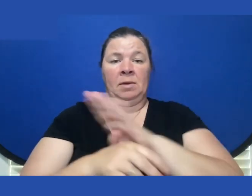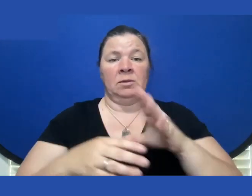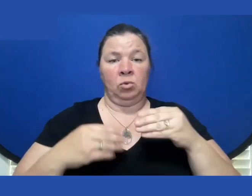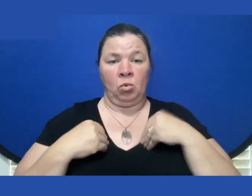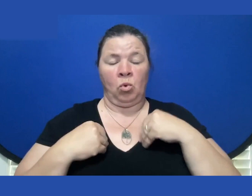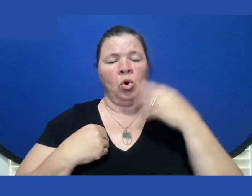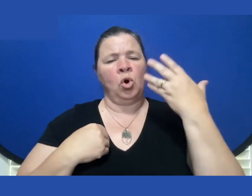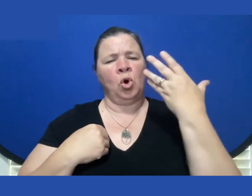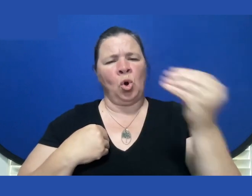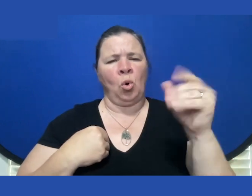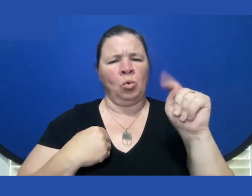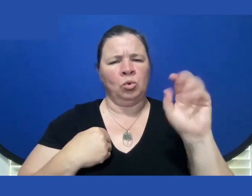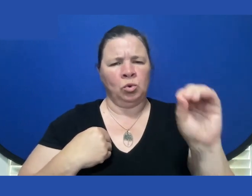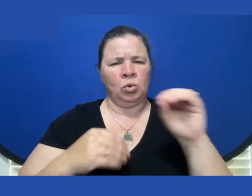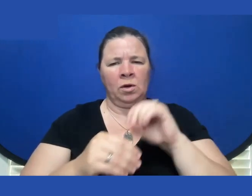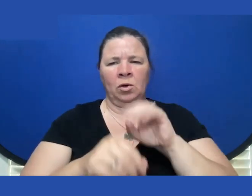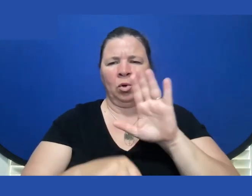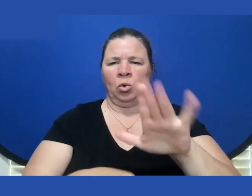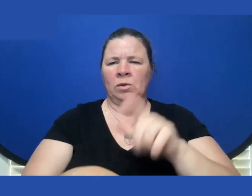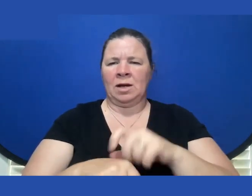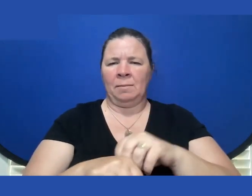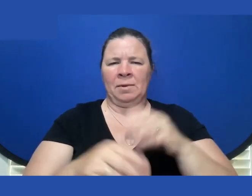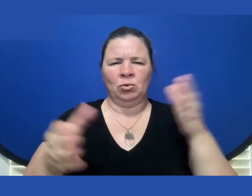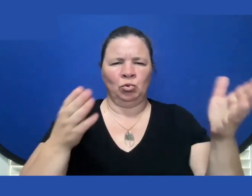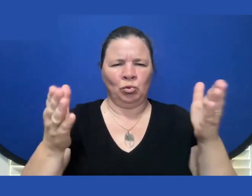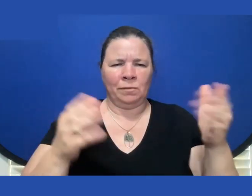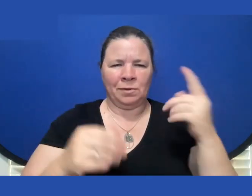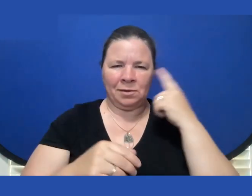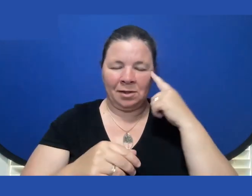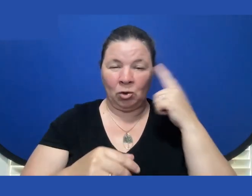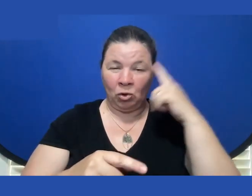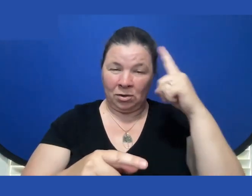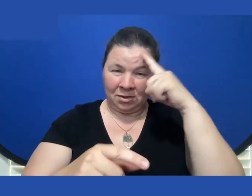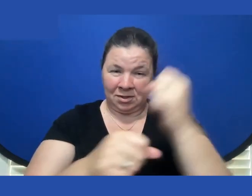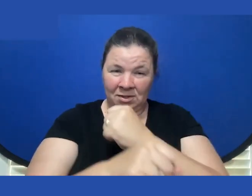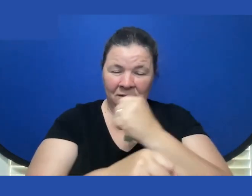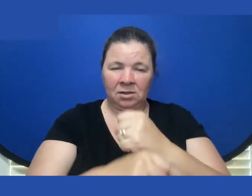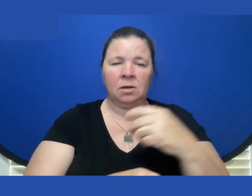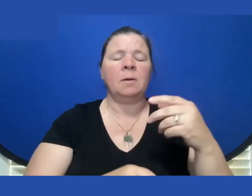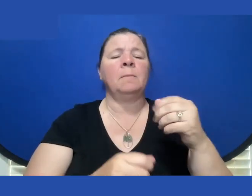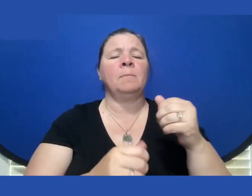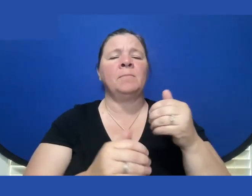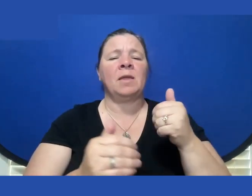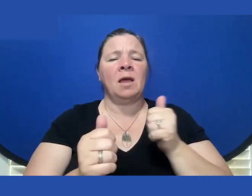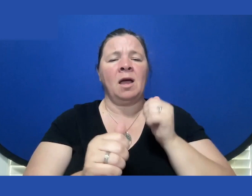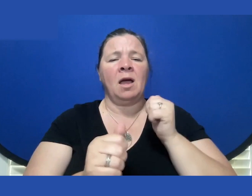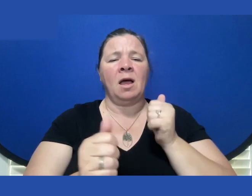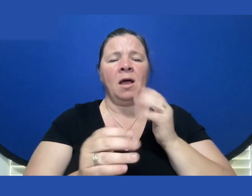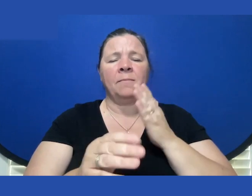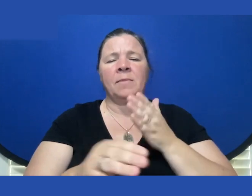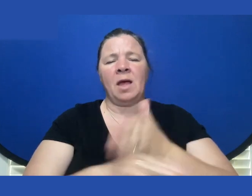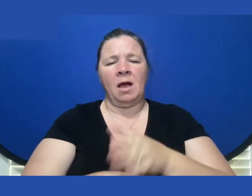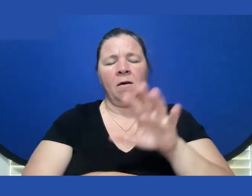after your time in service. I mean, you look at the stats, you know, post World War II, over 50% of businesses were Veteran-owned.